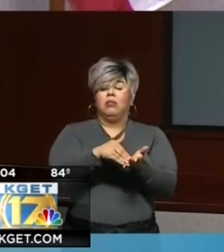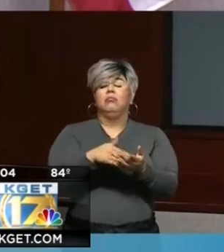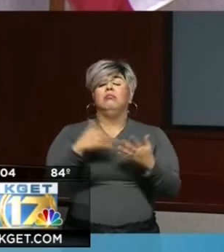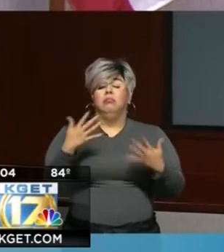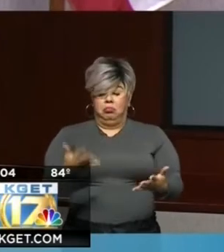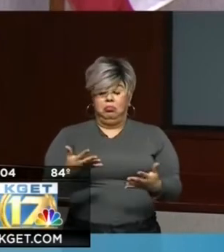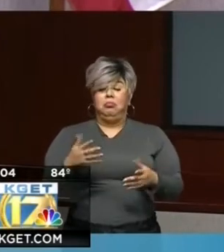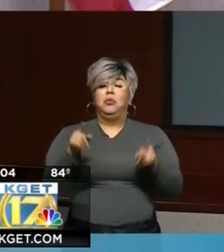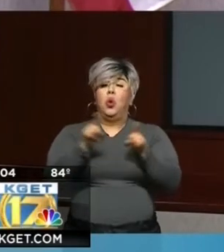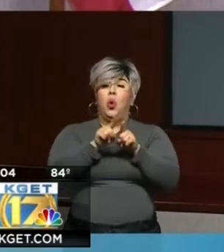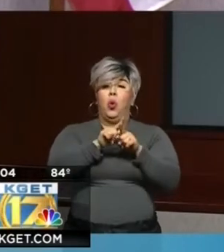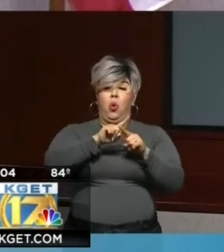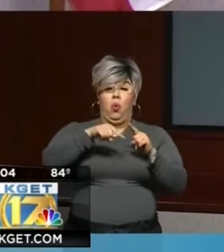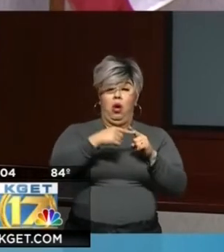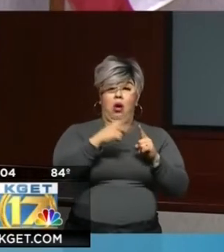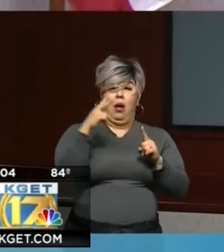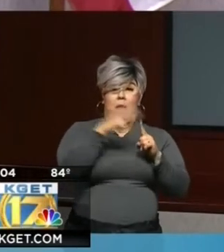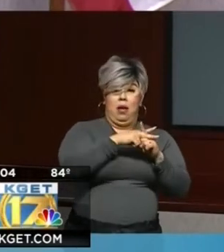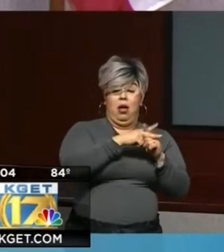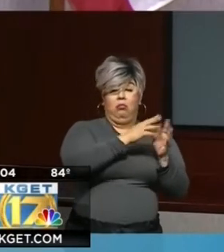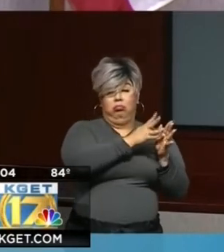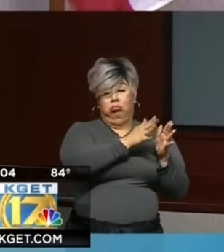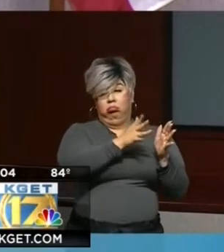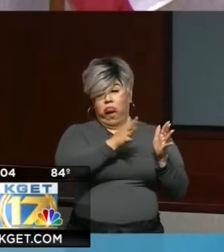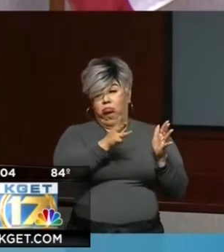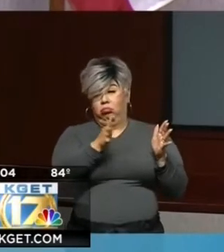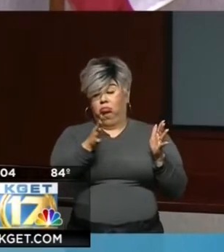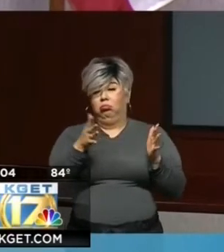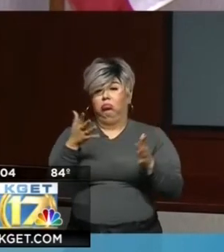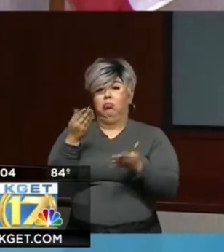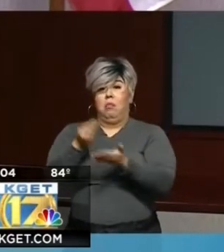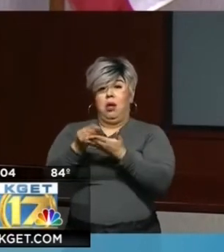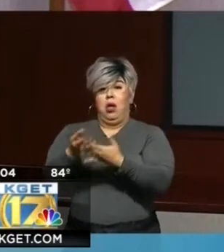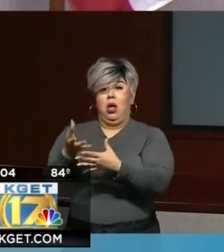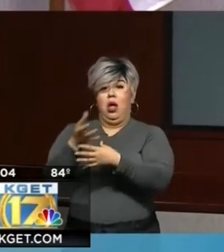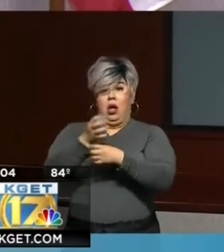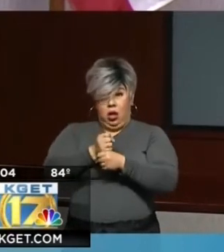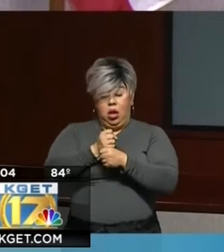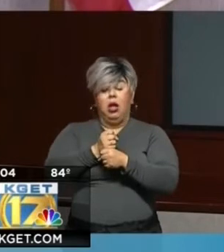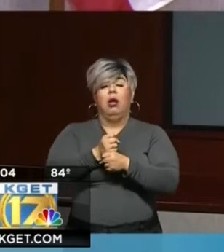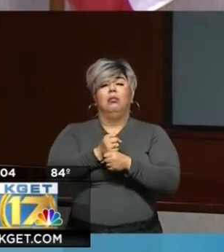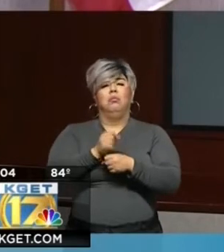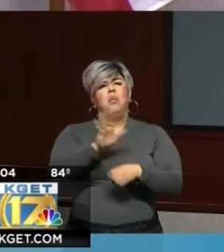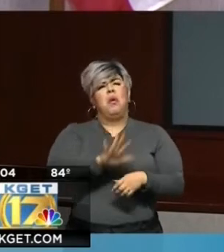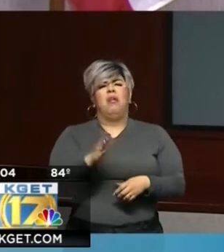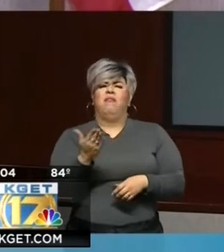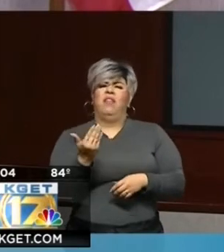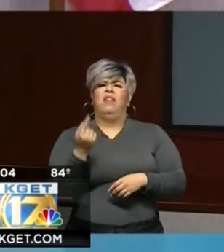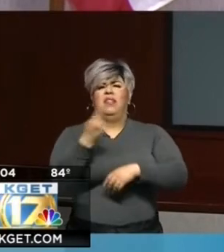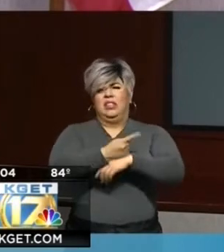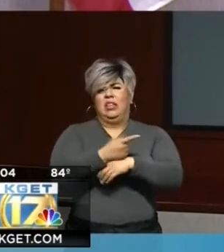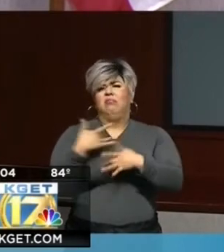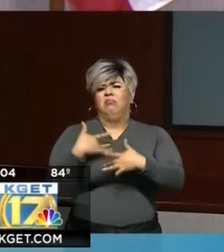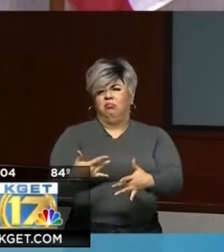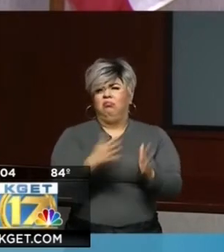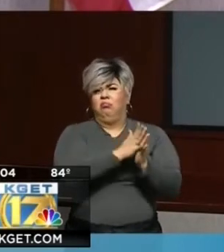HERE IN KERN COUNTY. THE AVERAGE LOAN IS 24,000, AND TYPICALLY TAKE BEING 15 DAYS